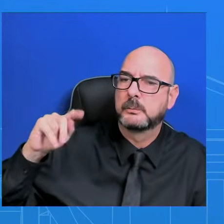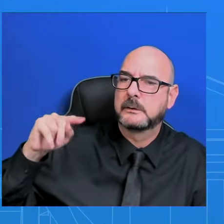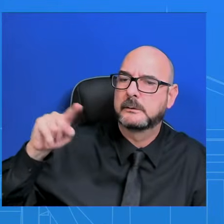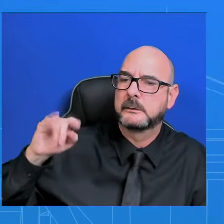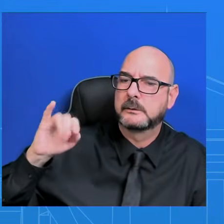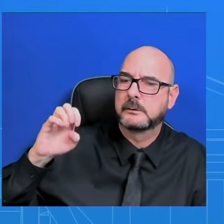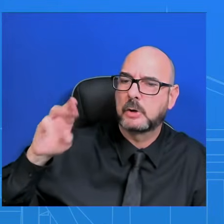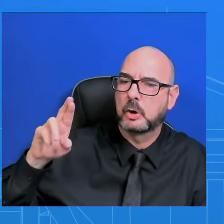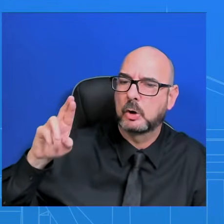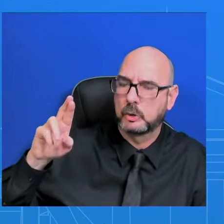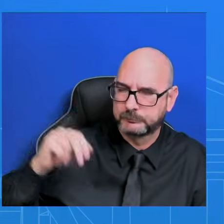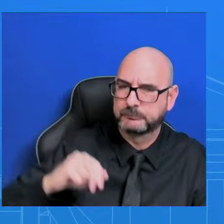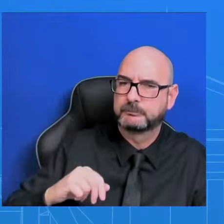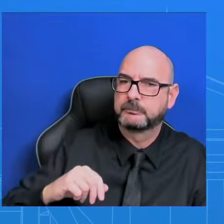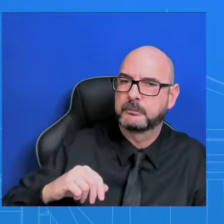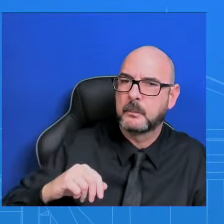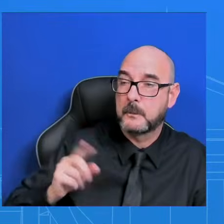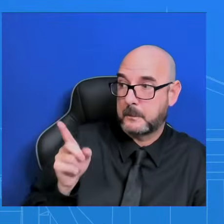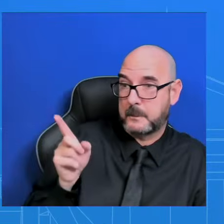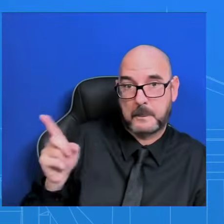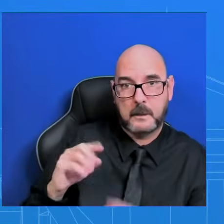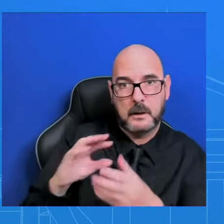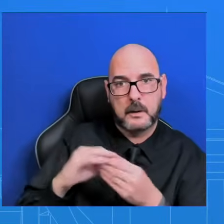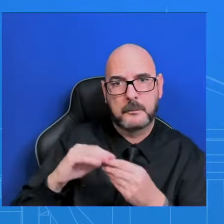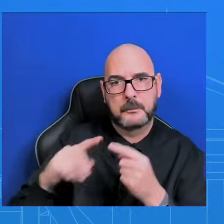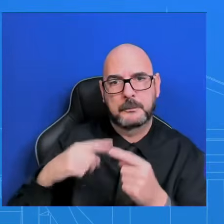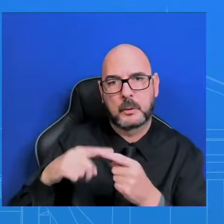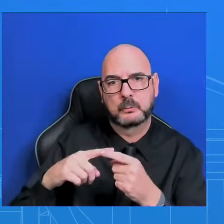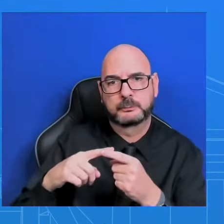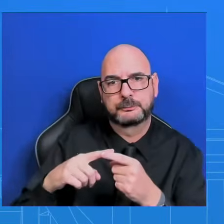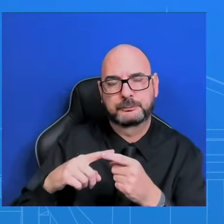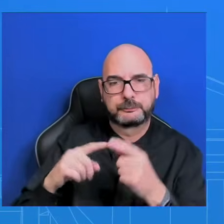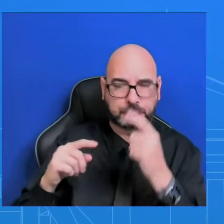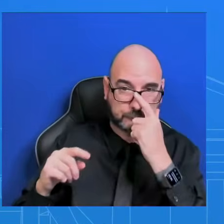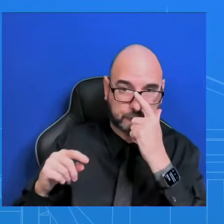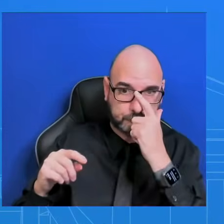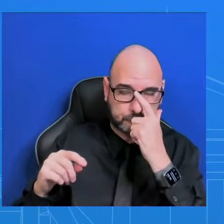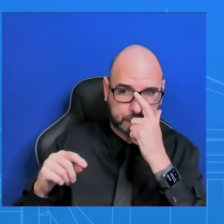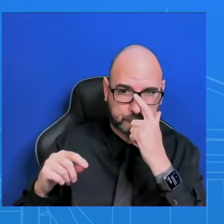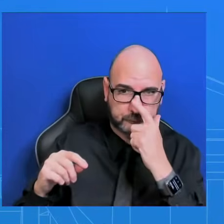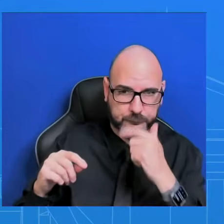of receiving -- you know, these -- basically, these migrants are still being sent by airplane to Chicago.